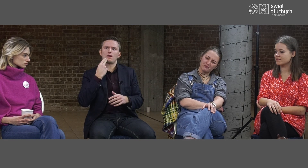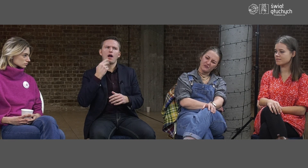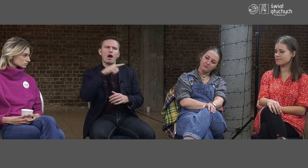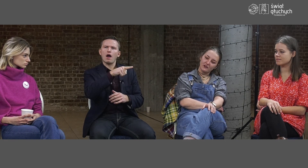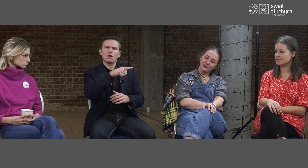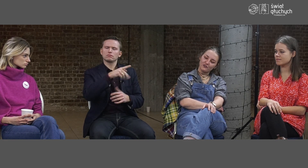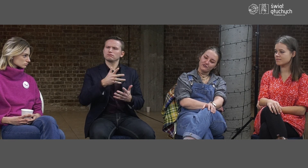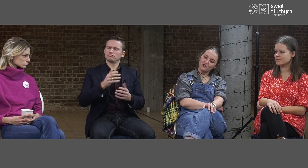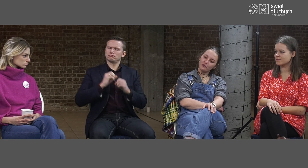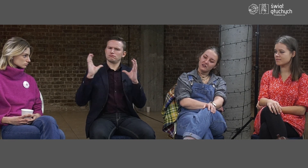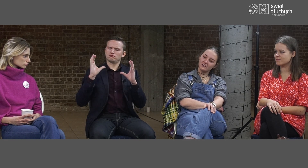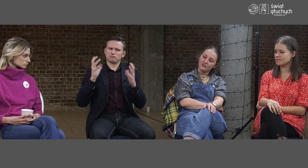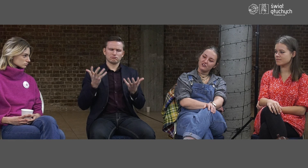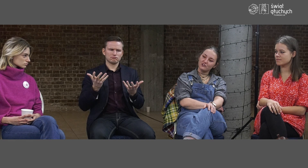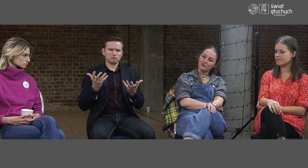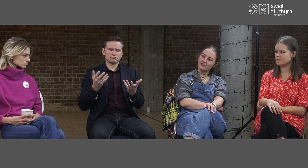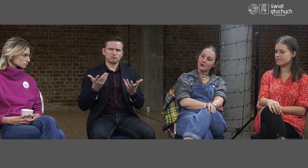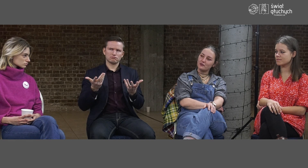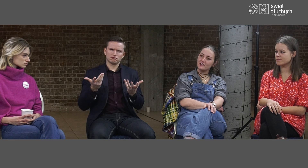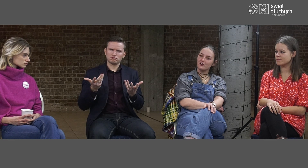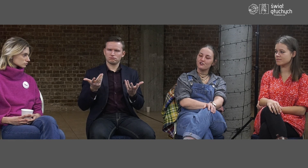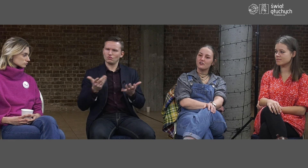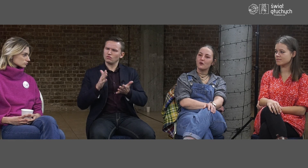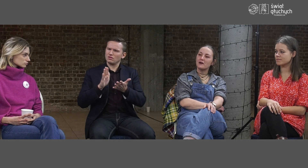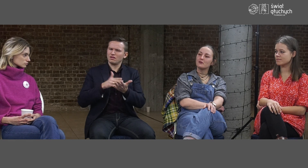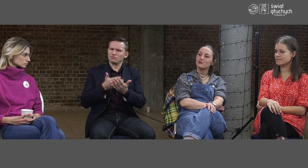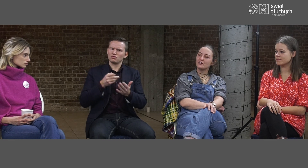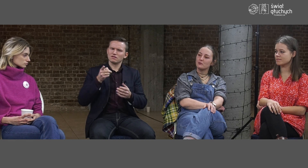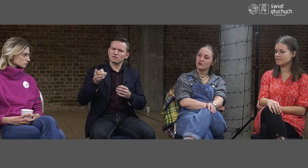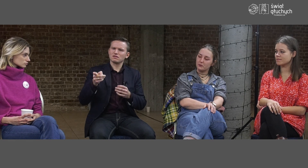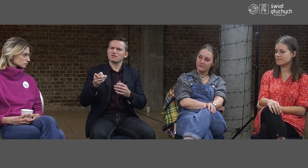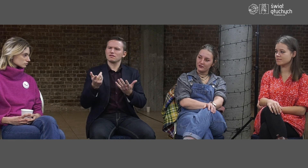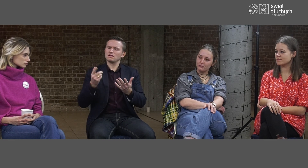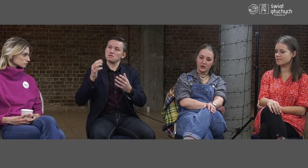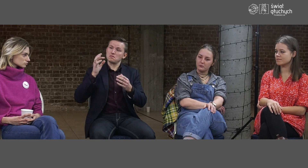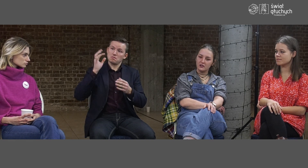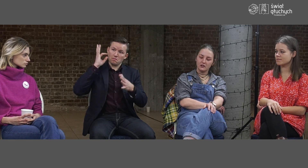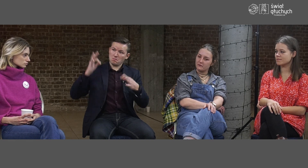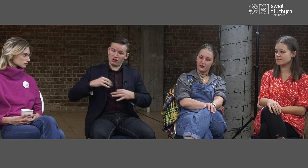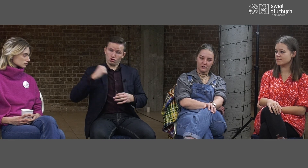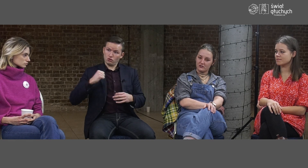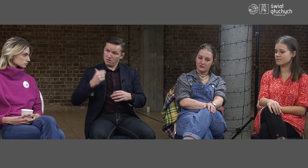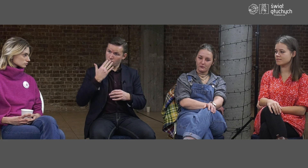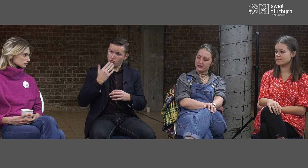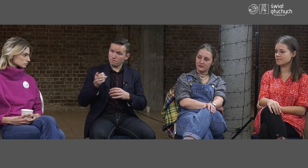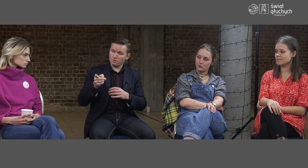"Well, that's something only you can say about yourself, because I would never say that you are deaf."